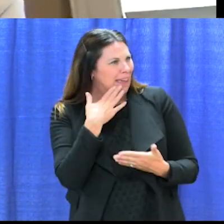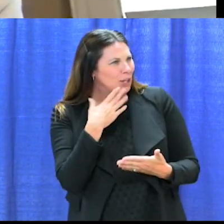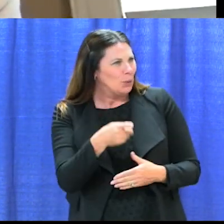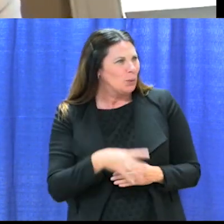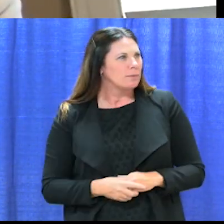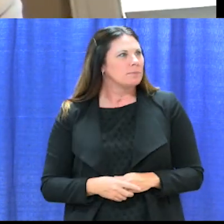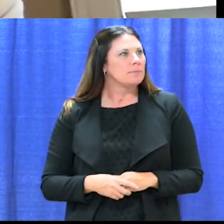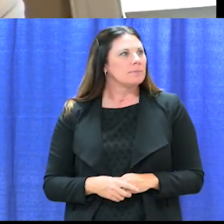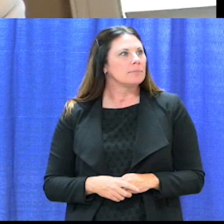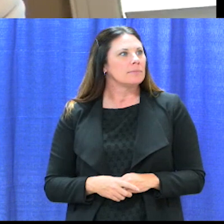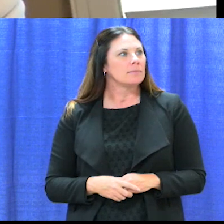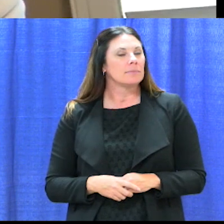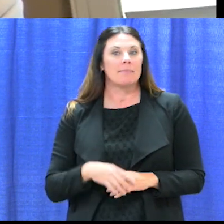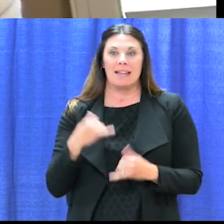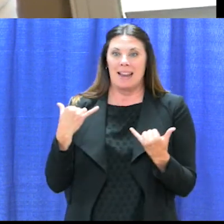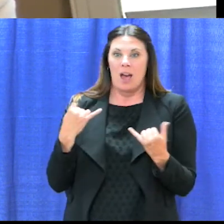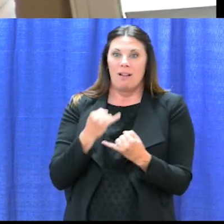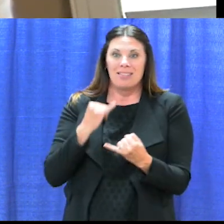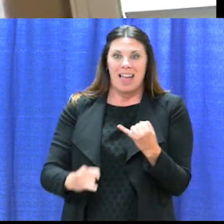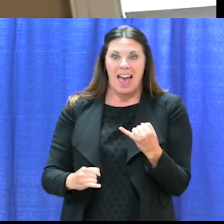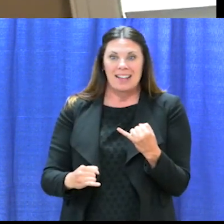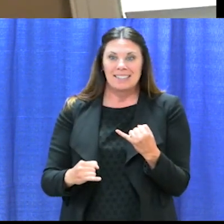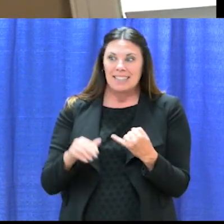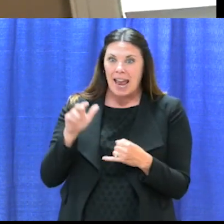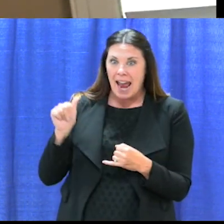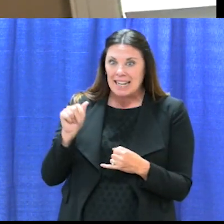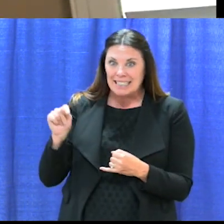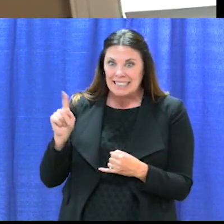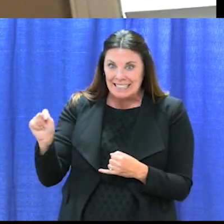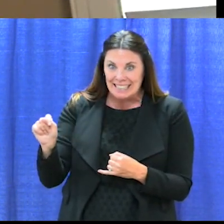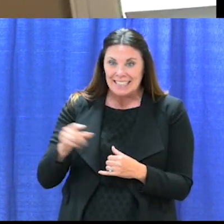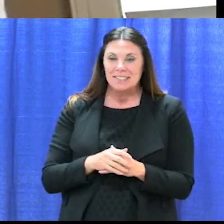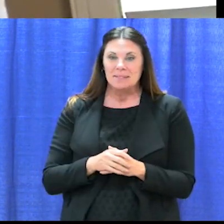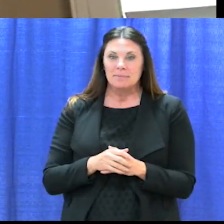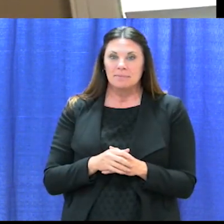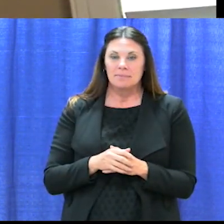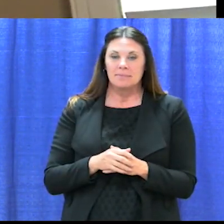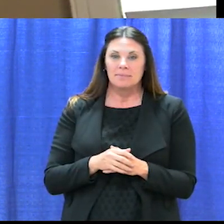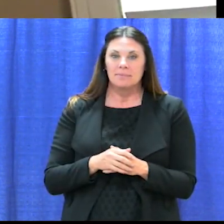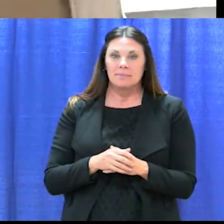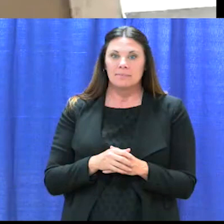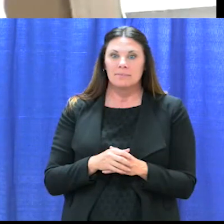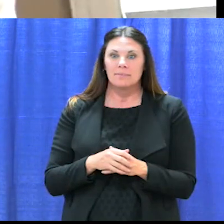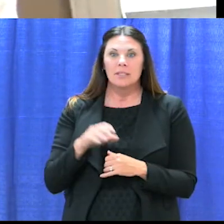And now we'll go to our last participant AT&T and I think from AT&T we have Susan Santana